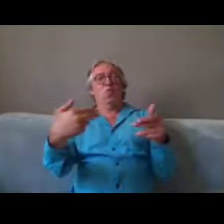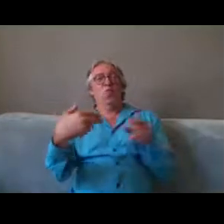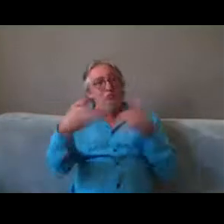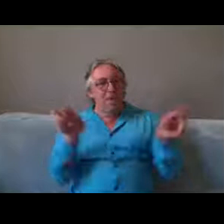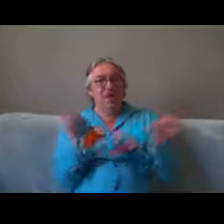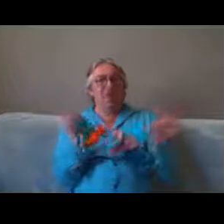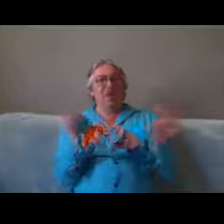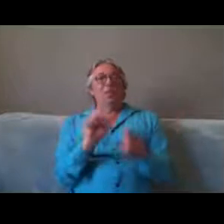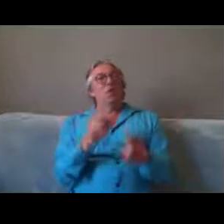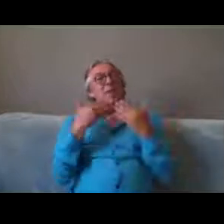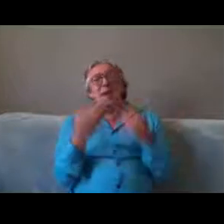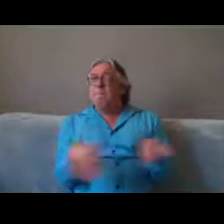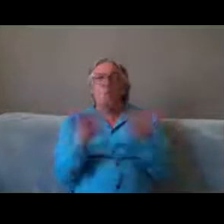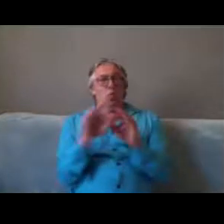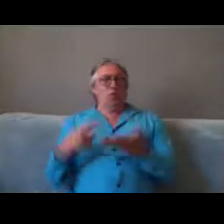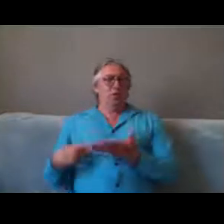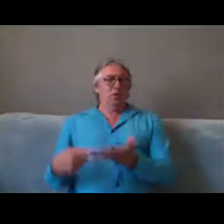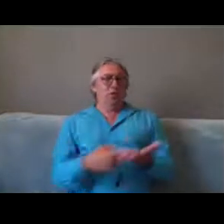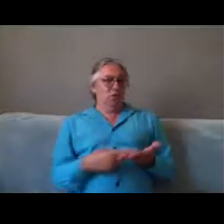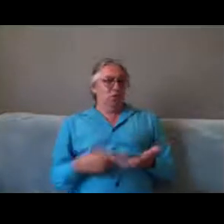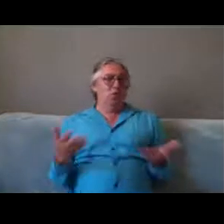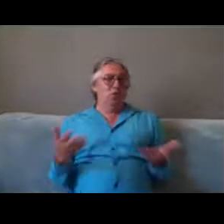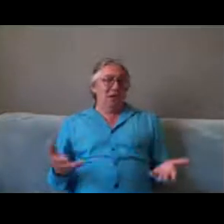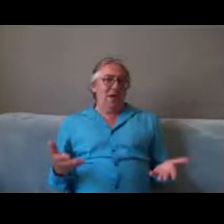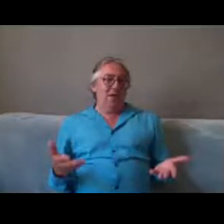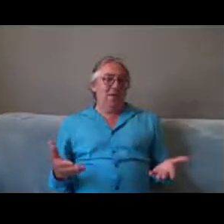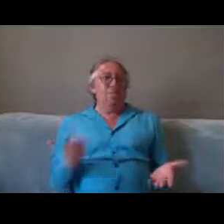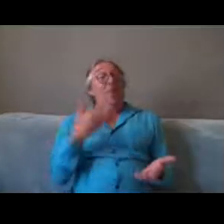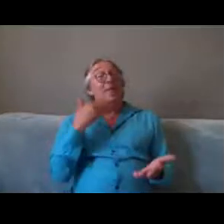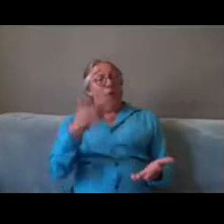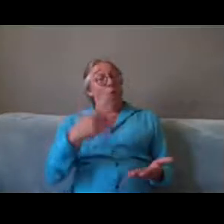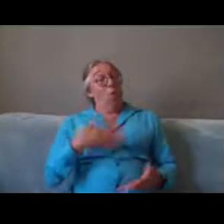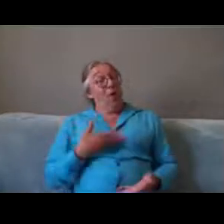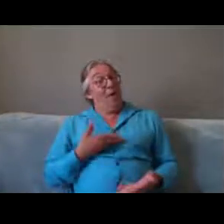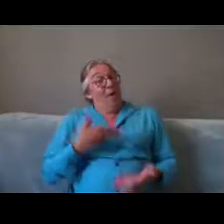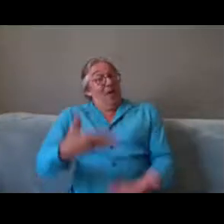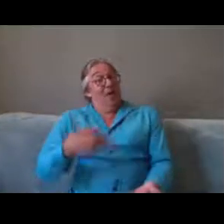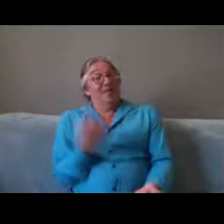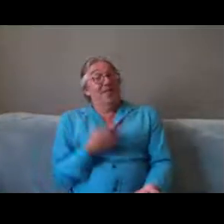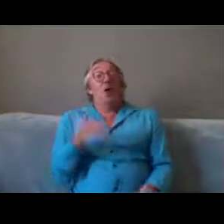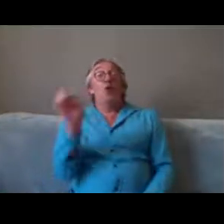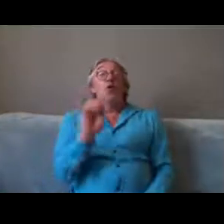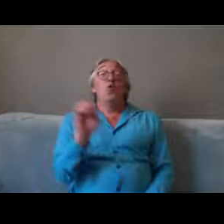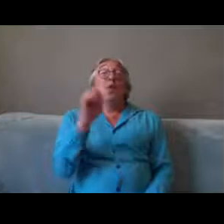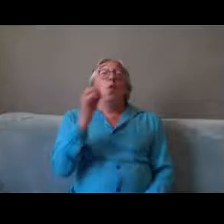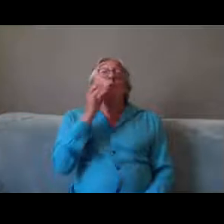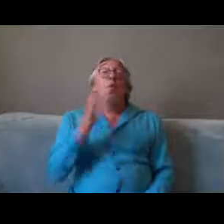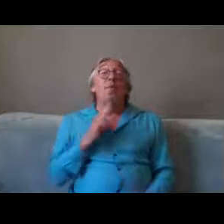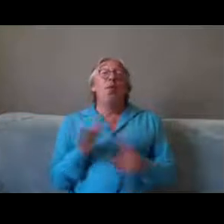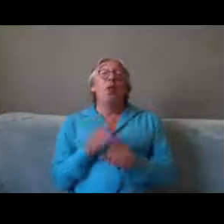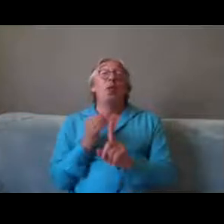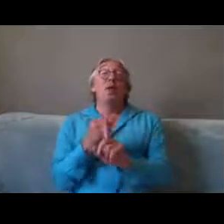I'll be happy to answer questions afterwards but I think understanding this pillar structure and what we support